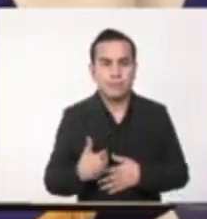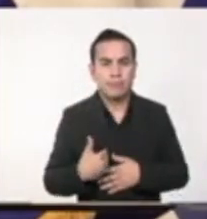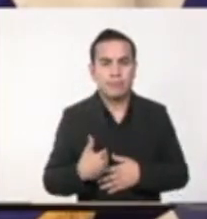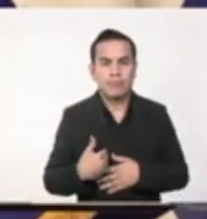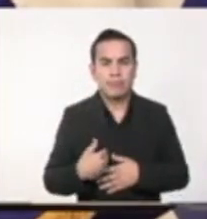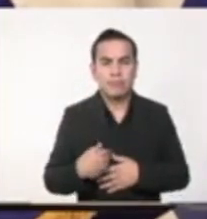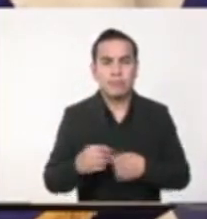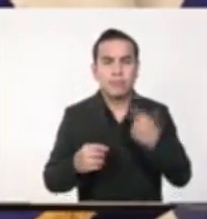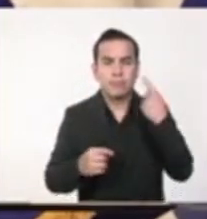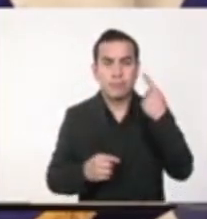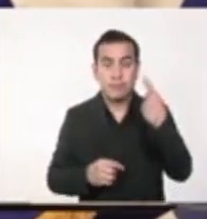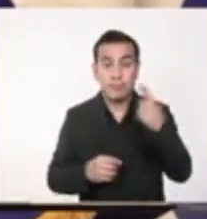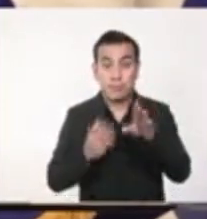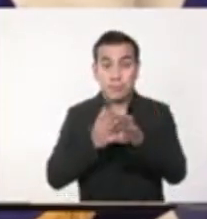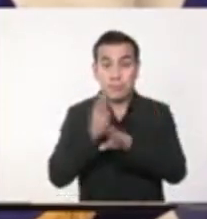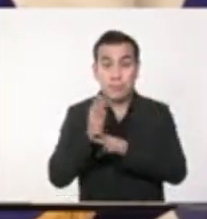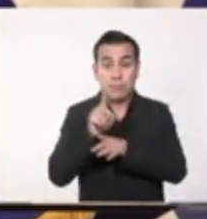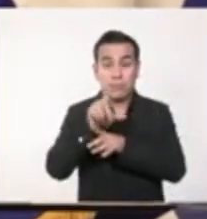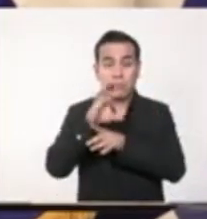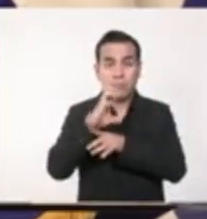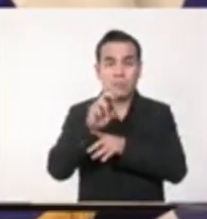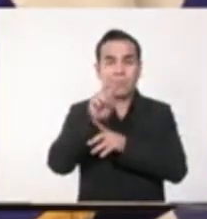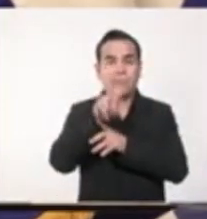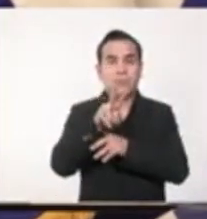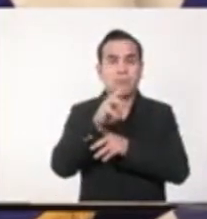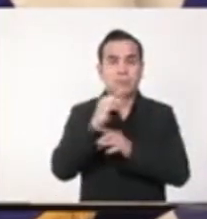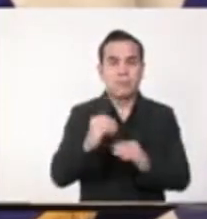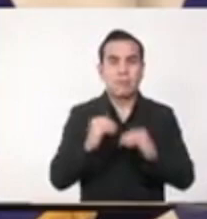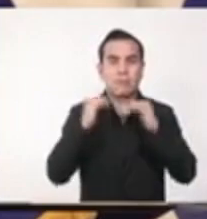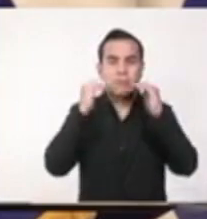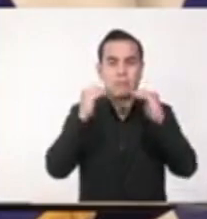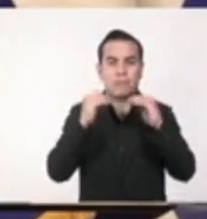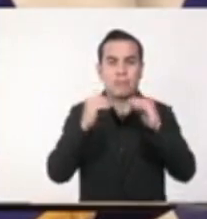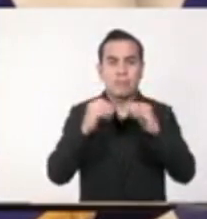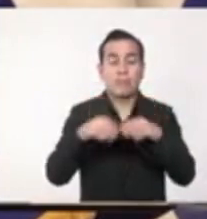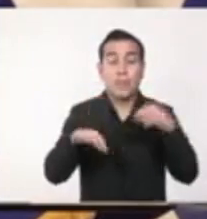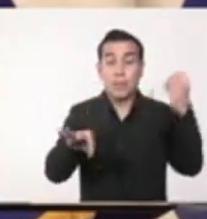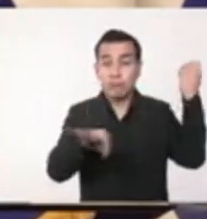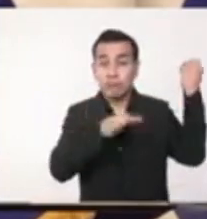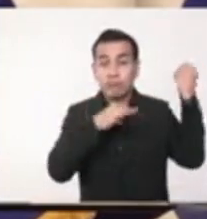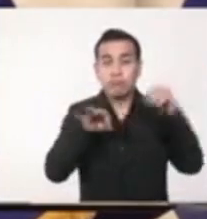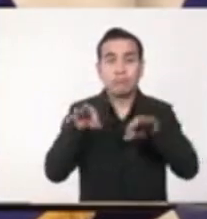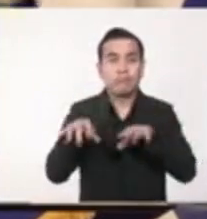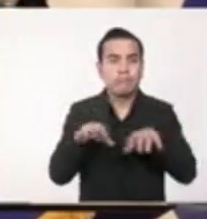Bachelor's degree, two master's degrees, plays violin, piano, I don't know what